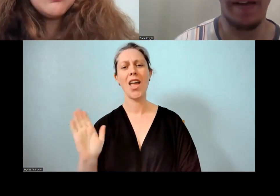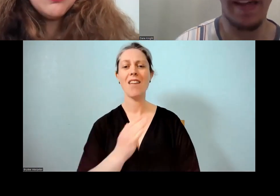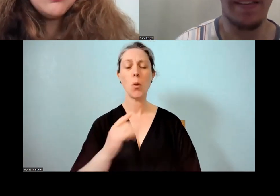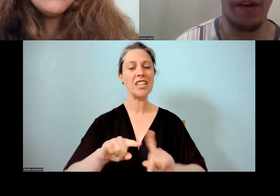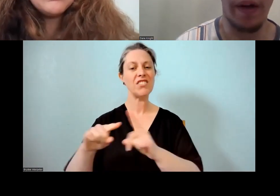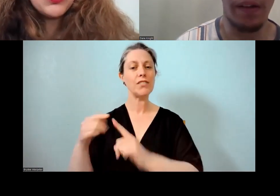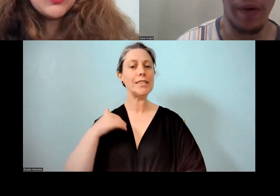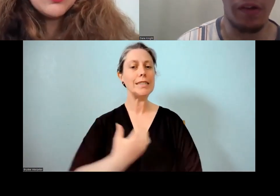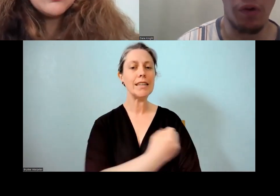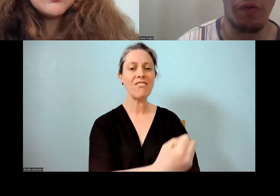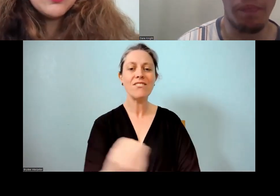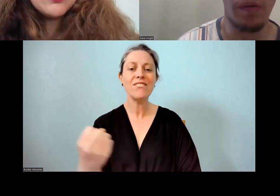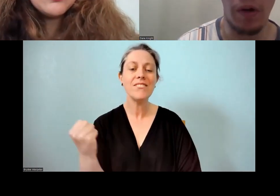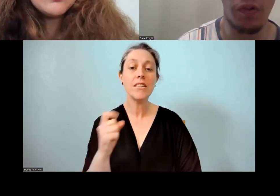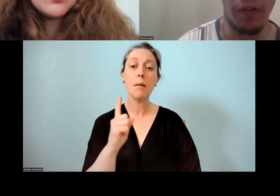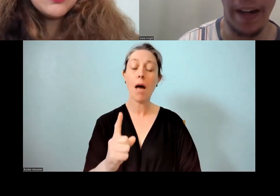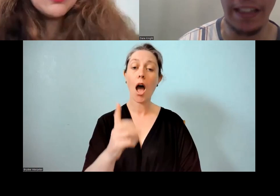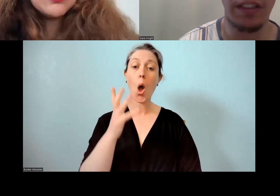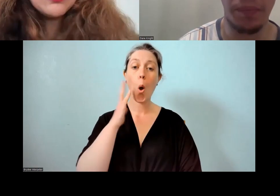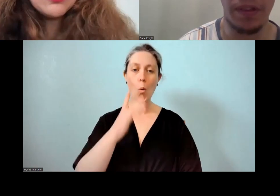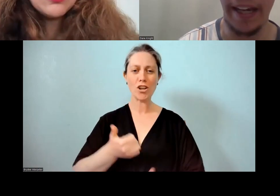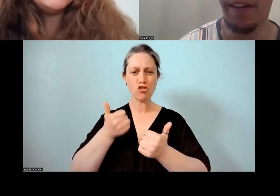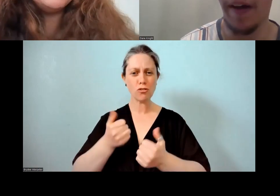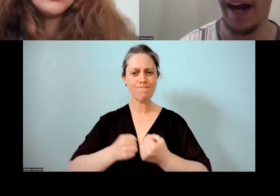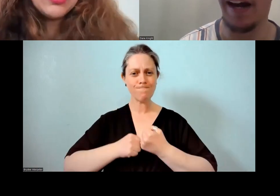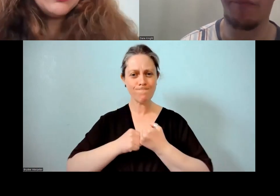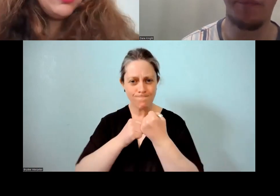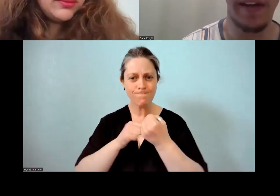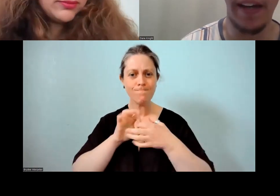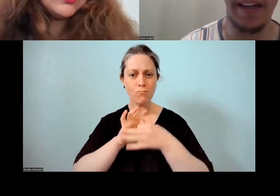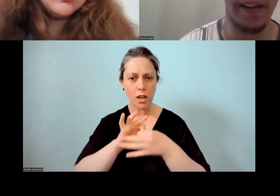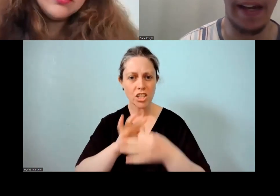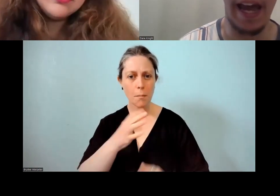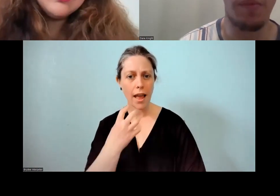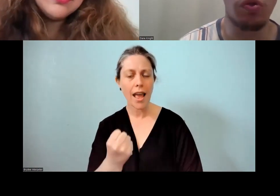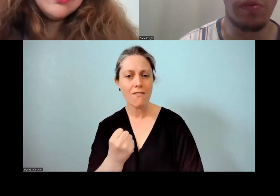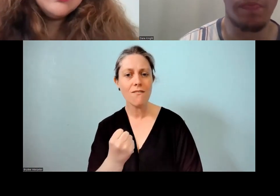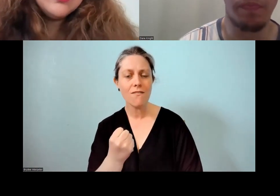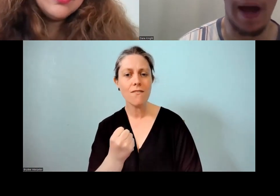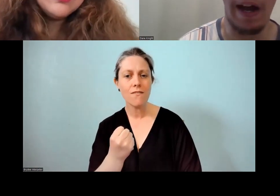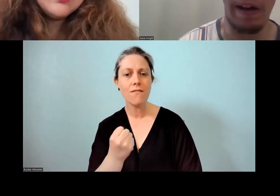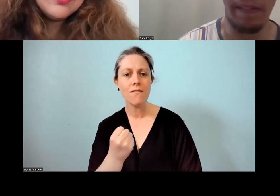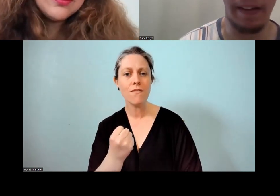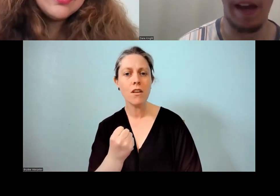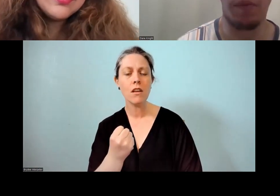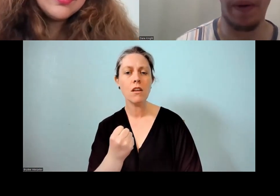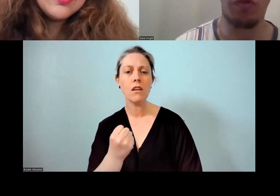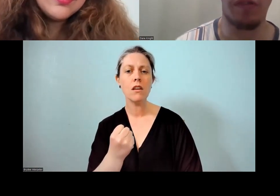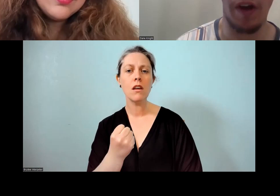But I think that when you do build those good relationships there, it enables the disabled person